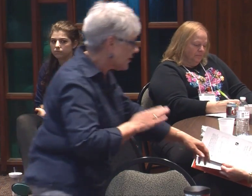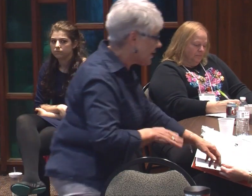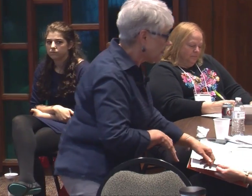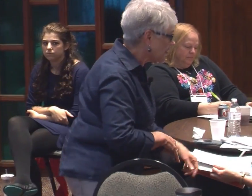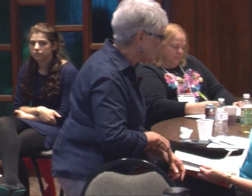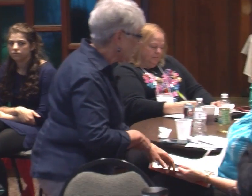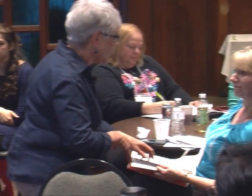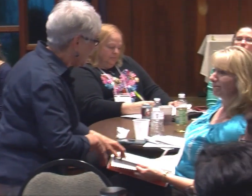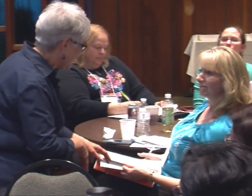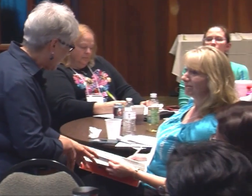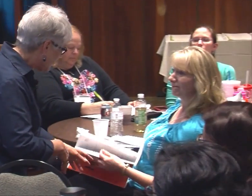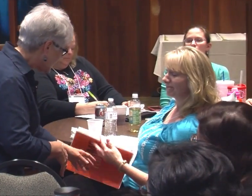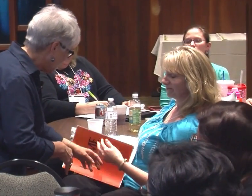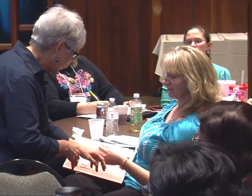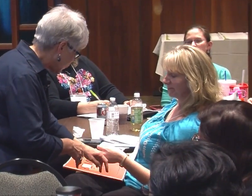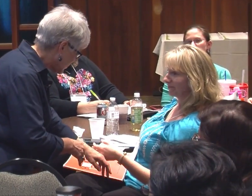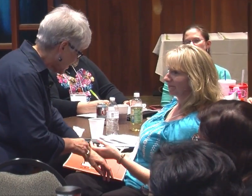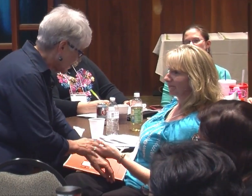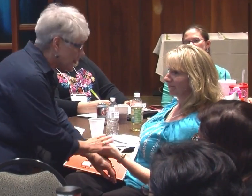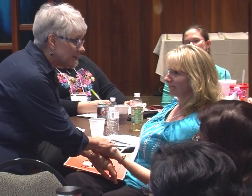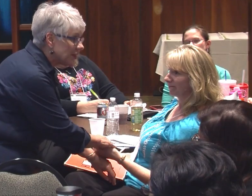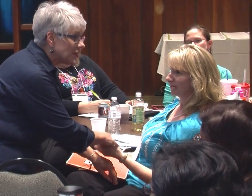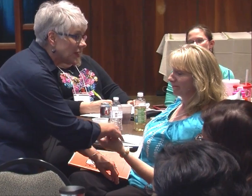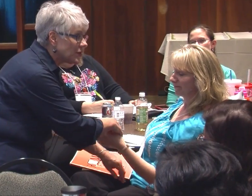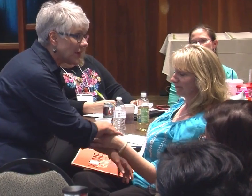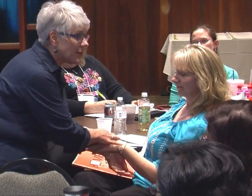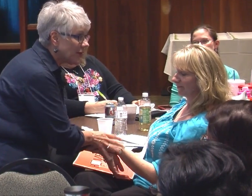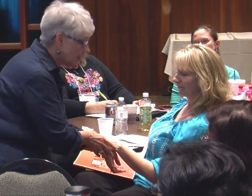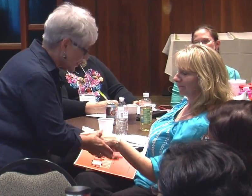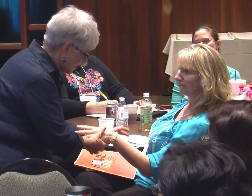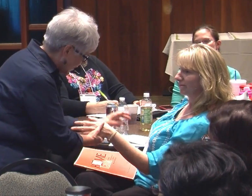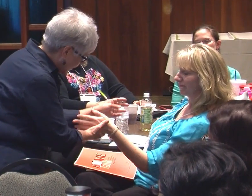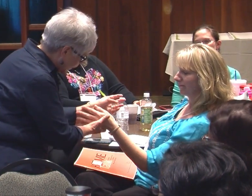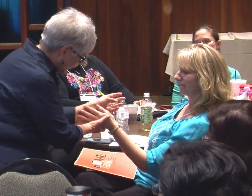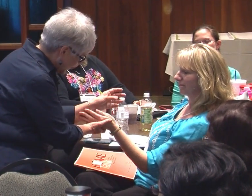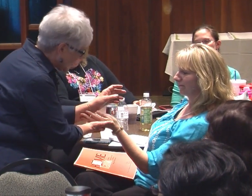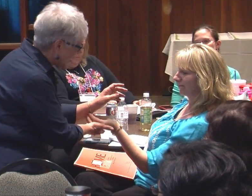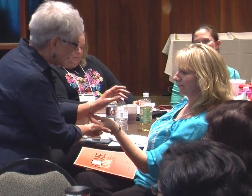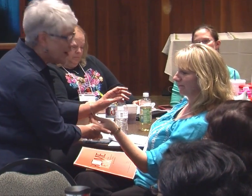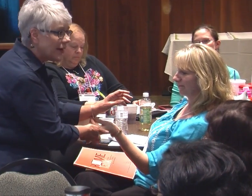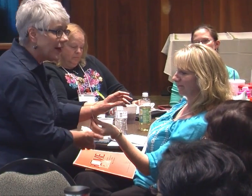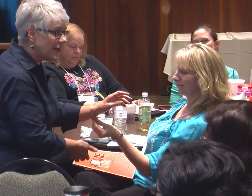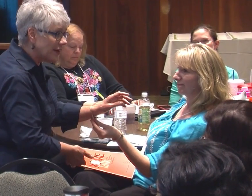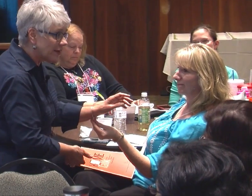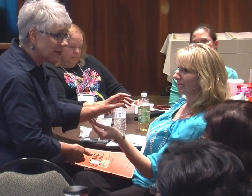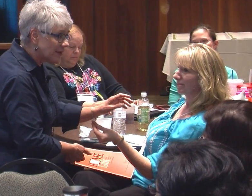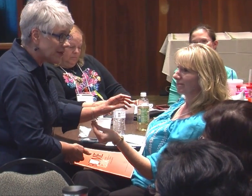And if the way, if that routine is to touch my bracelet and that little thing hanging down there, okay.